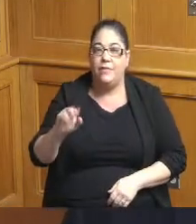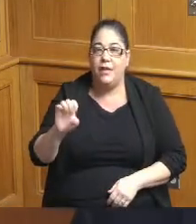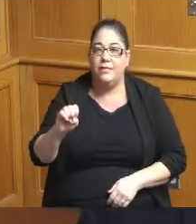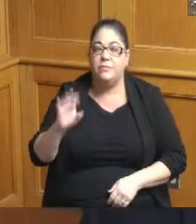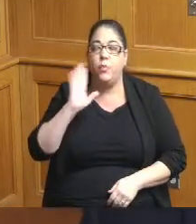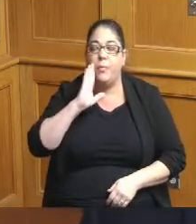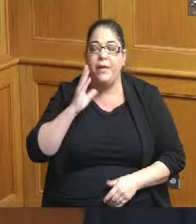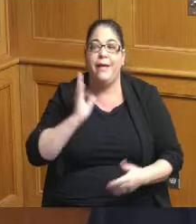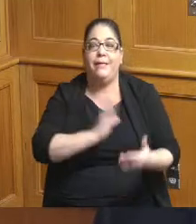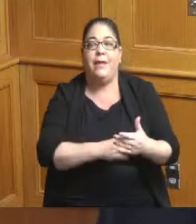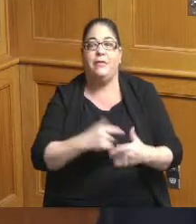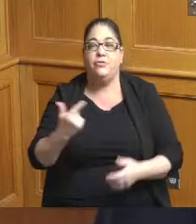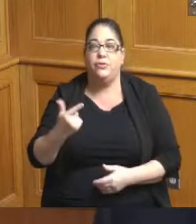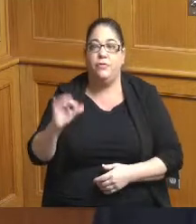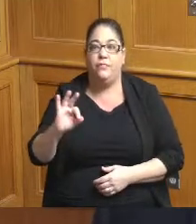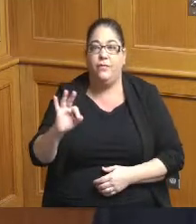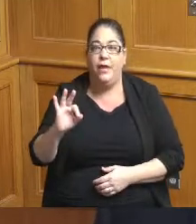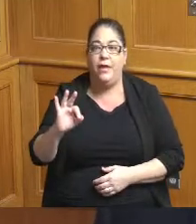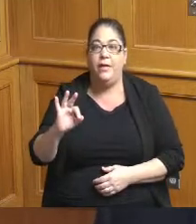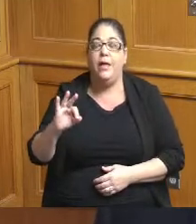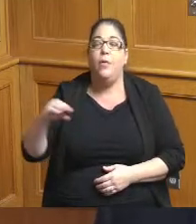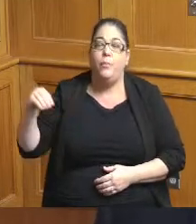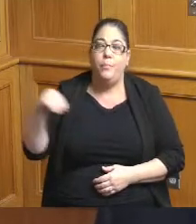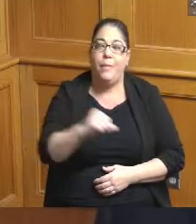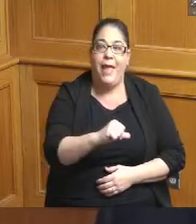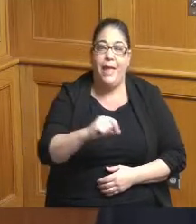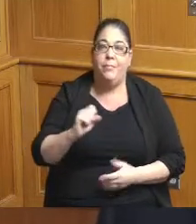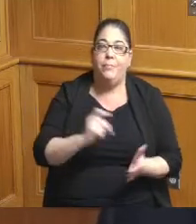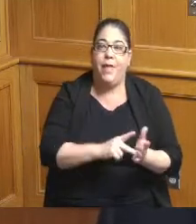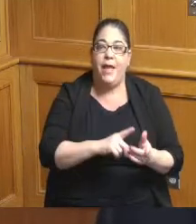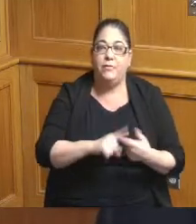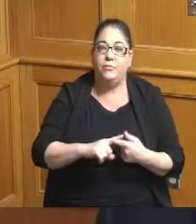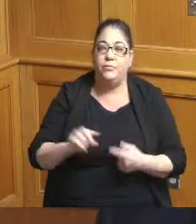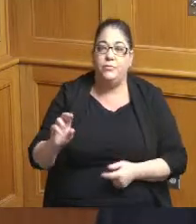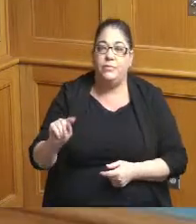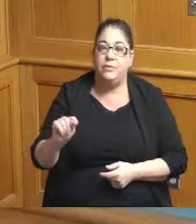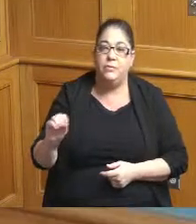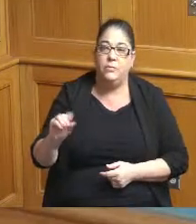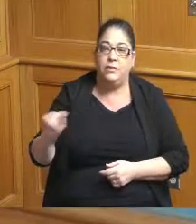okay and then repaid from occupancy tax yeah I understand the repayment at some time but